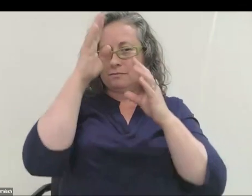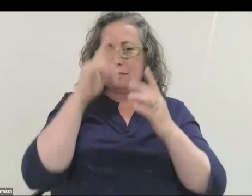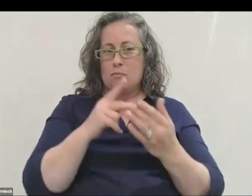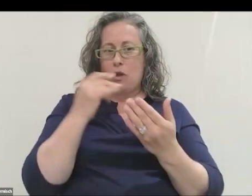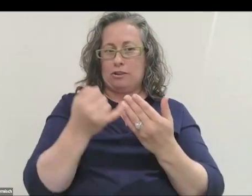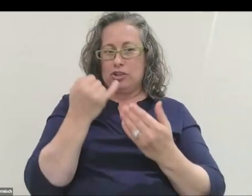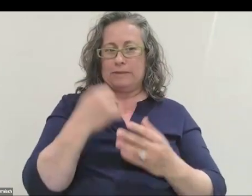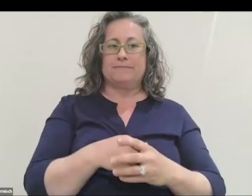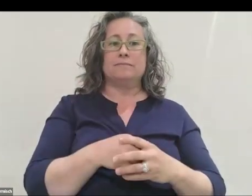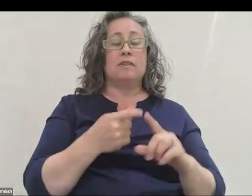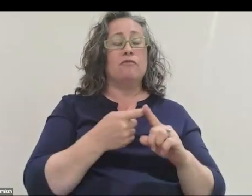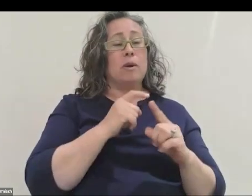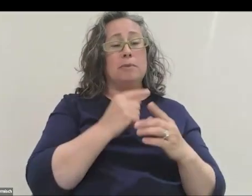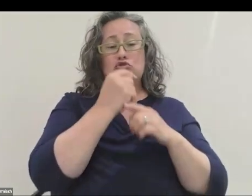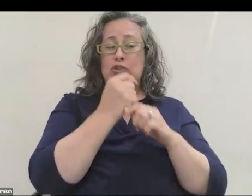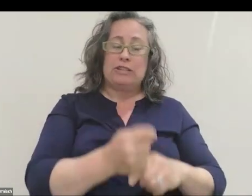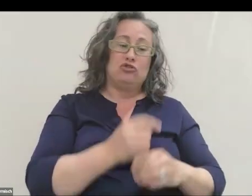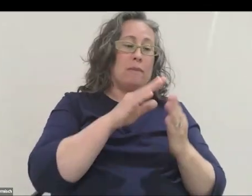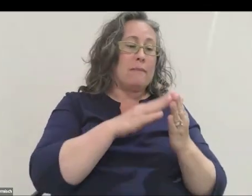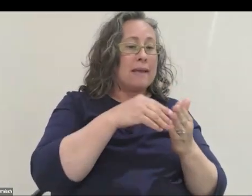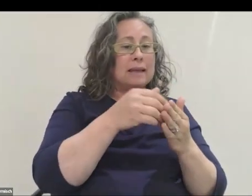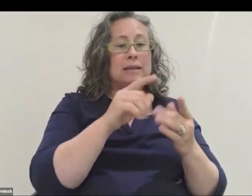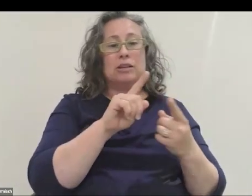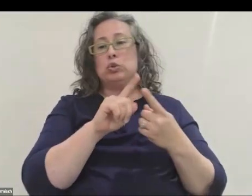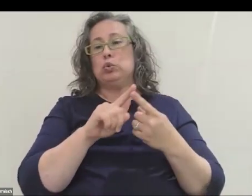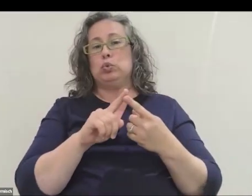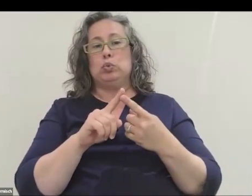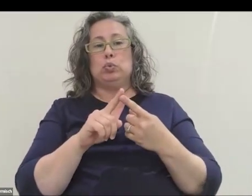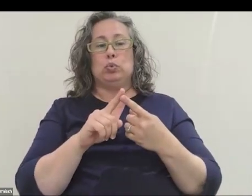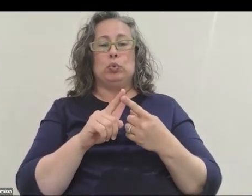for innovative projects, from traditional paintings